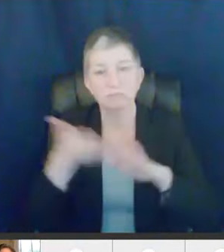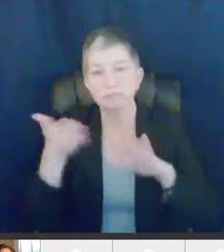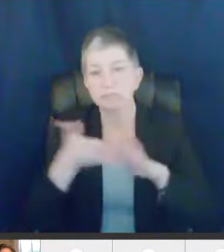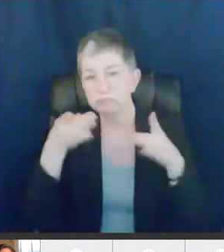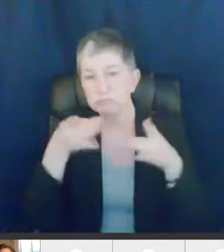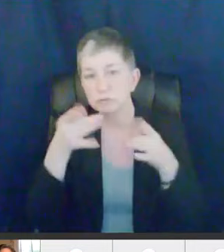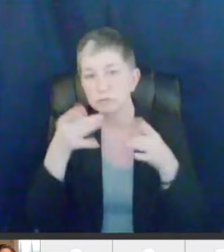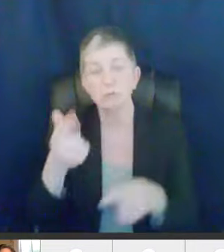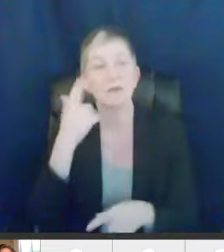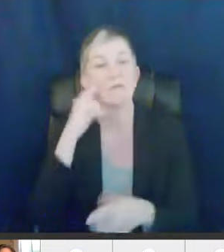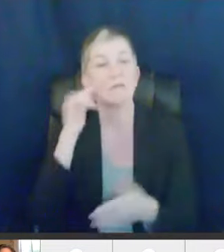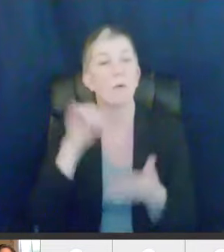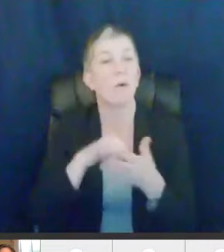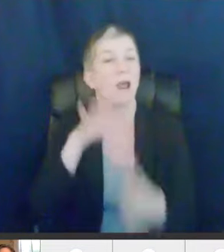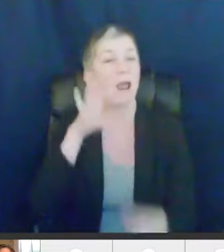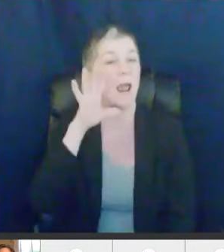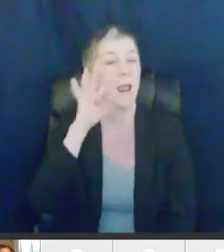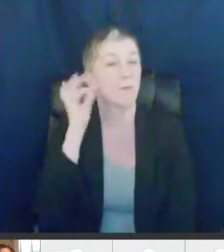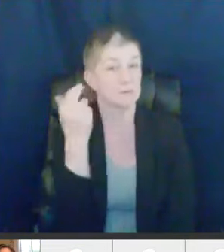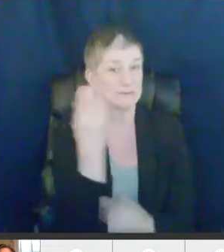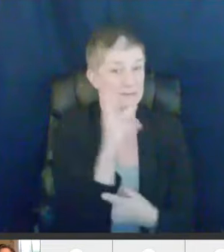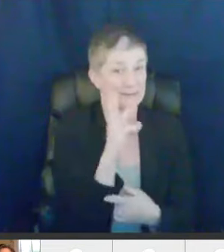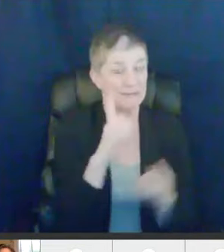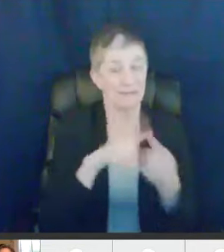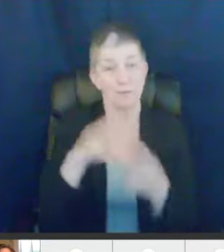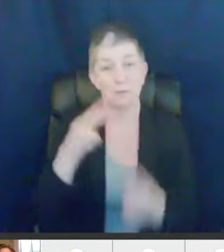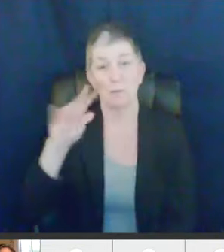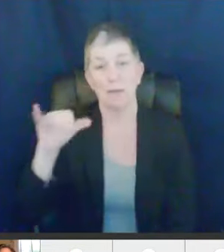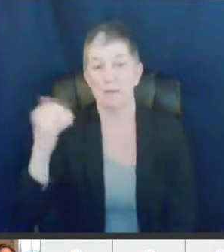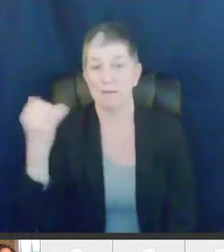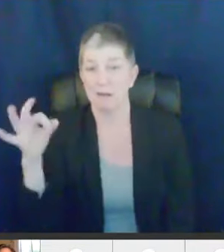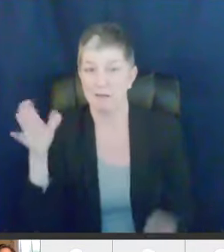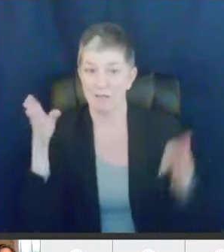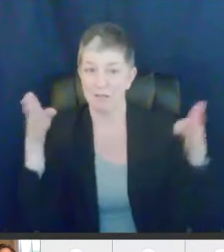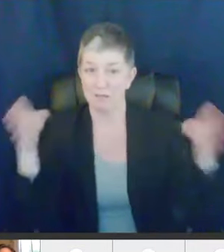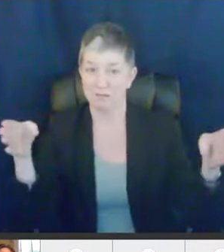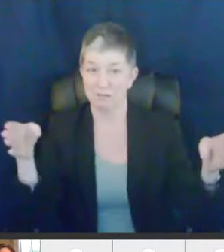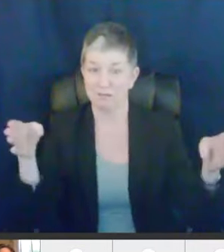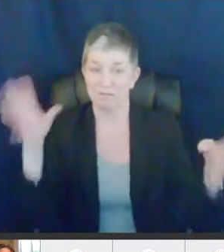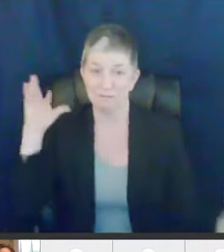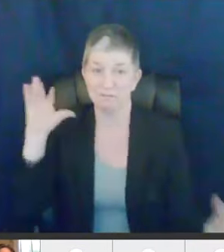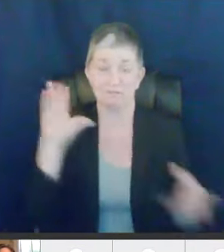of April 16th to May 19th we've now tested six thousand five